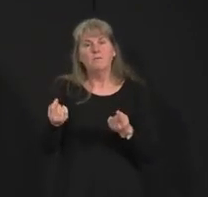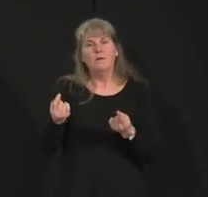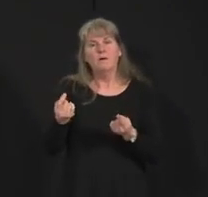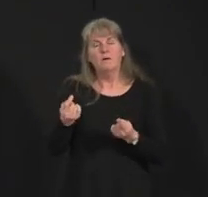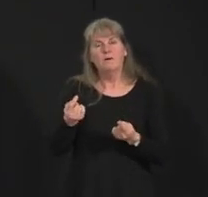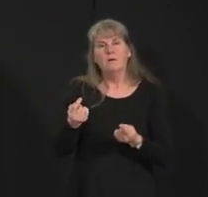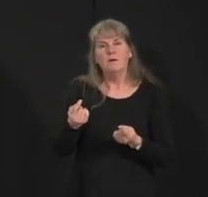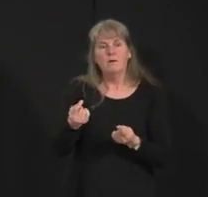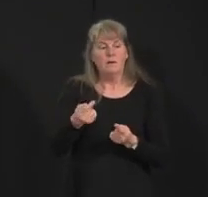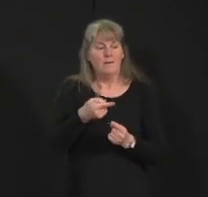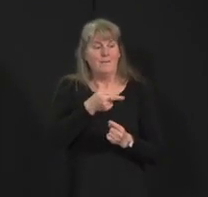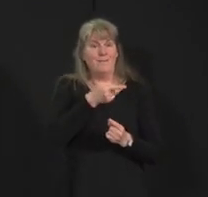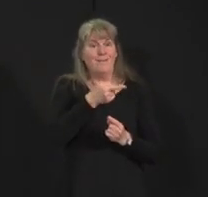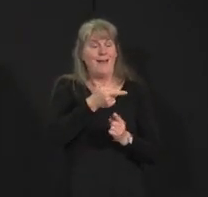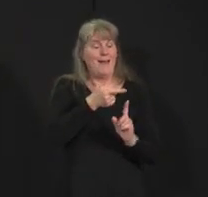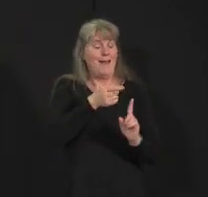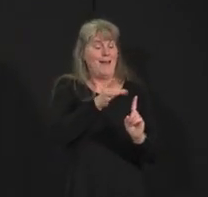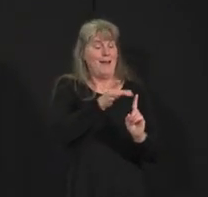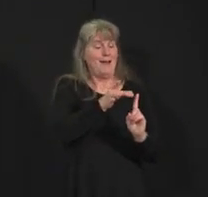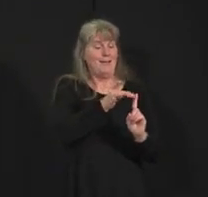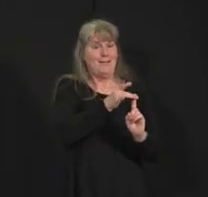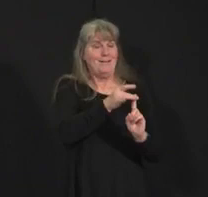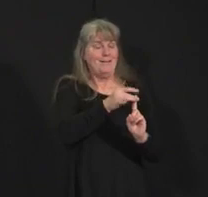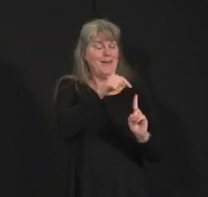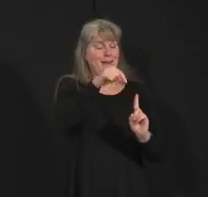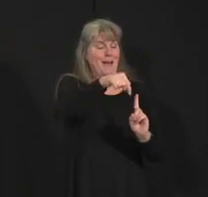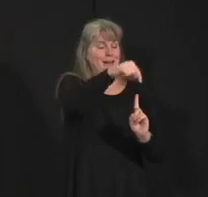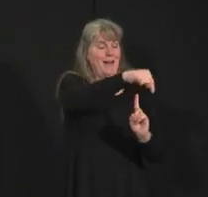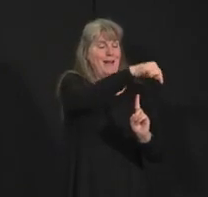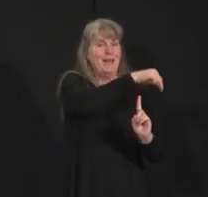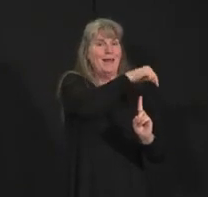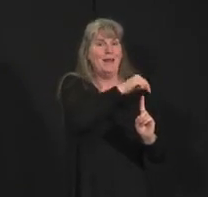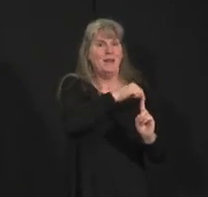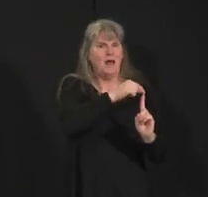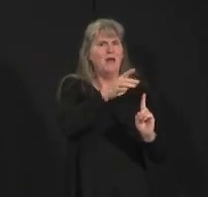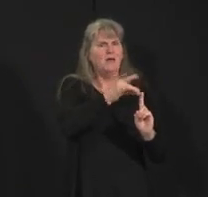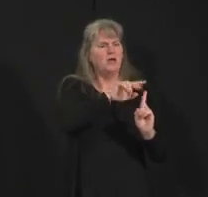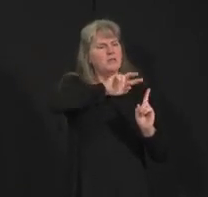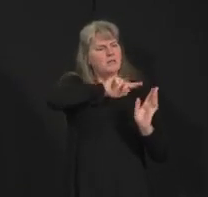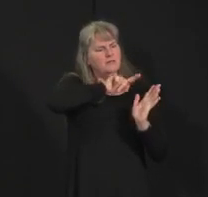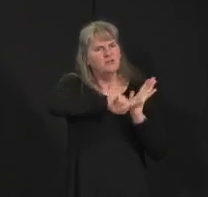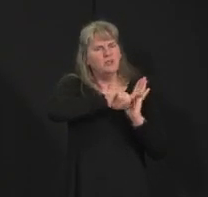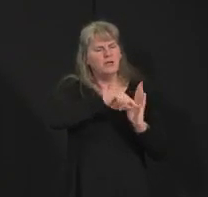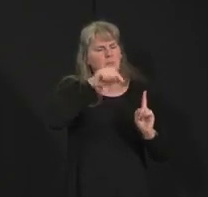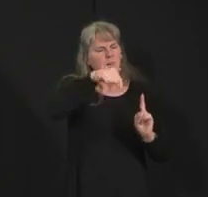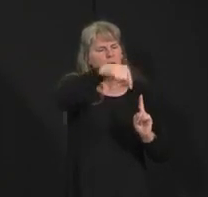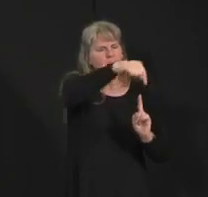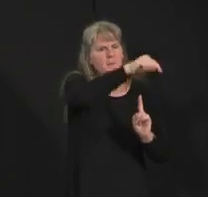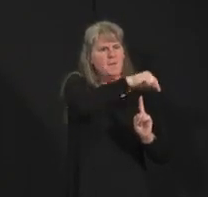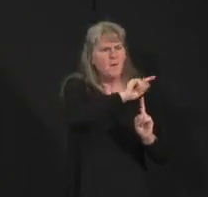that the contact investigation is still going, with some very careful, repetitive questions on